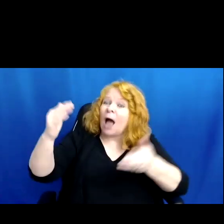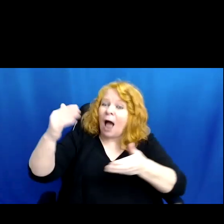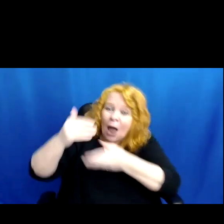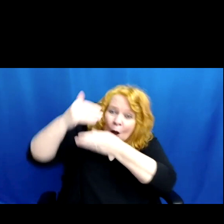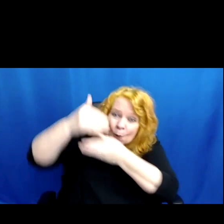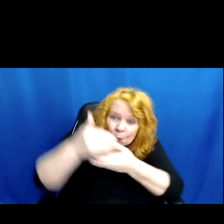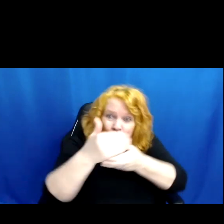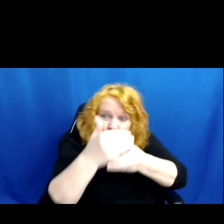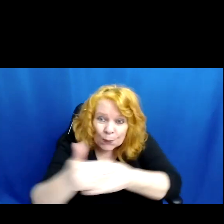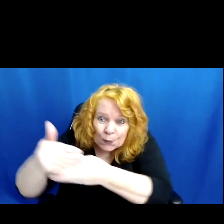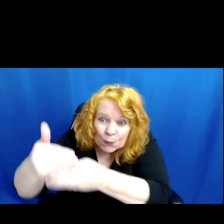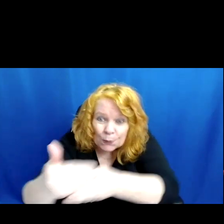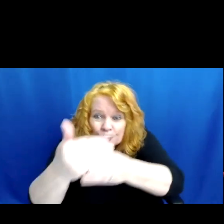Just please stay dry.